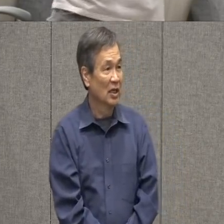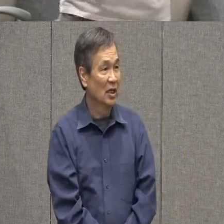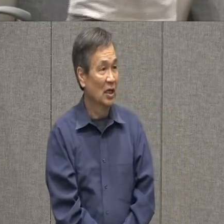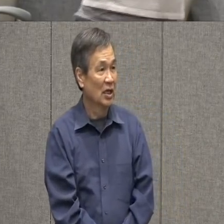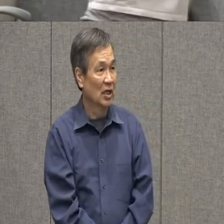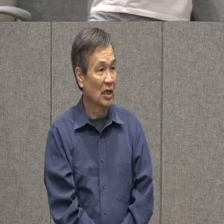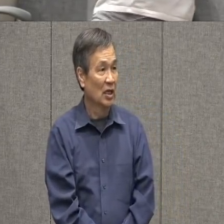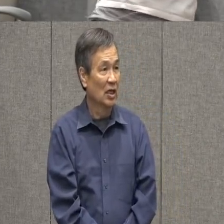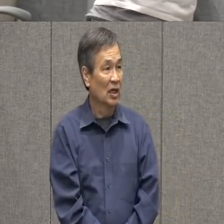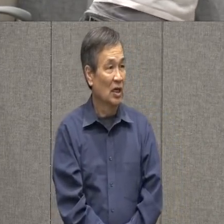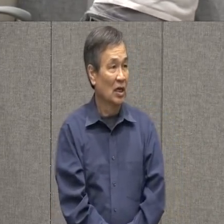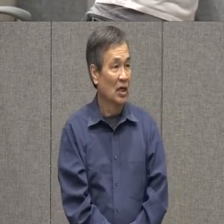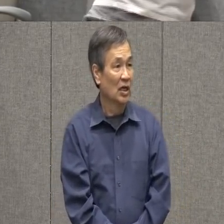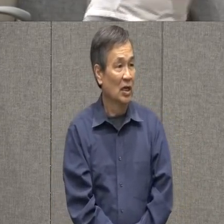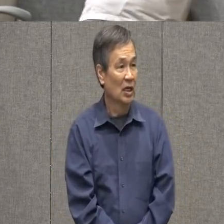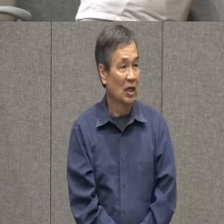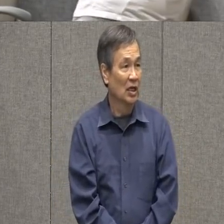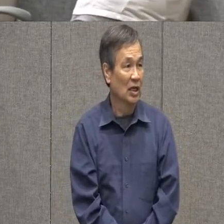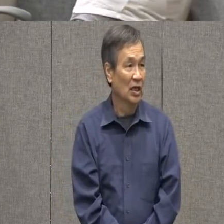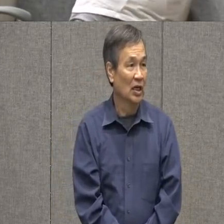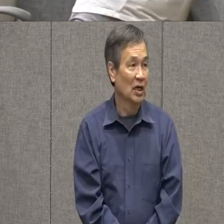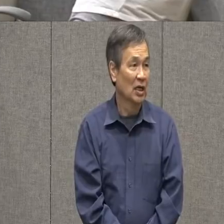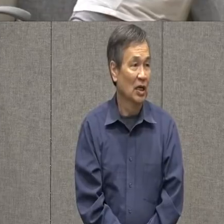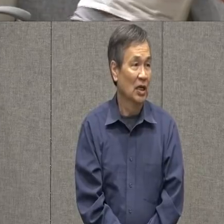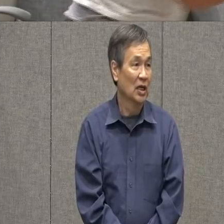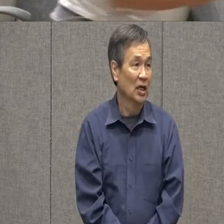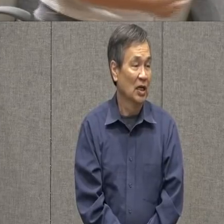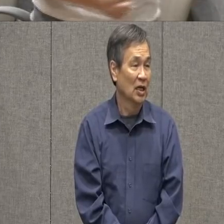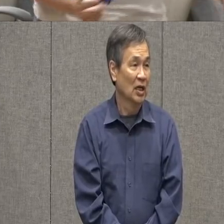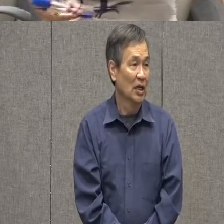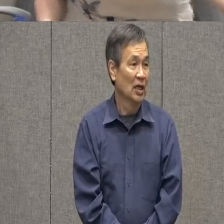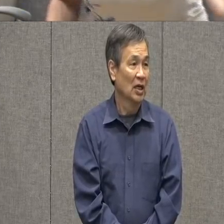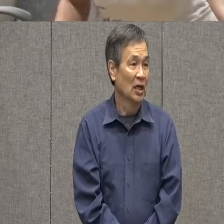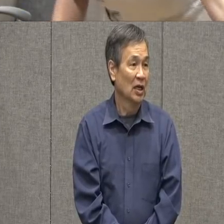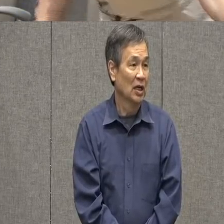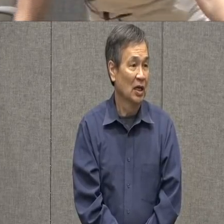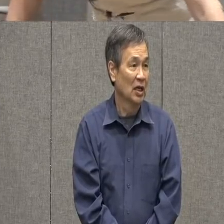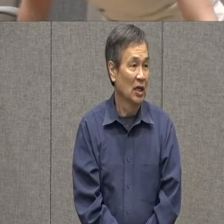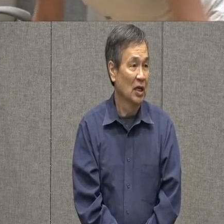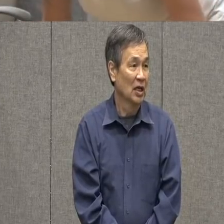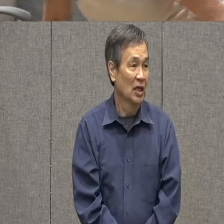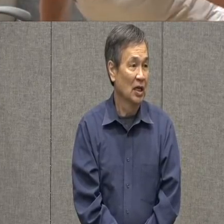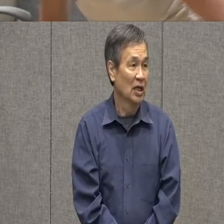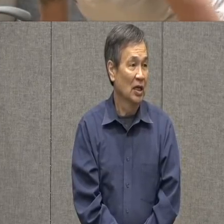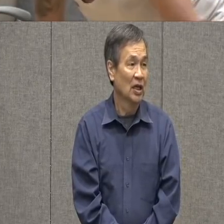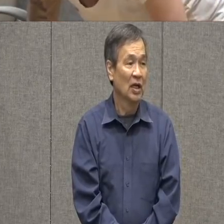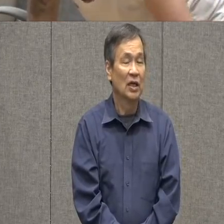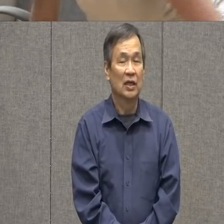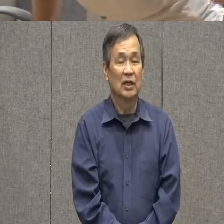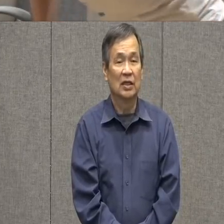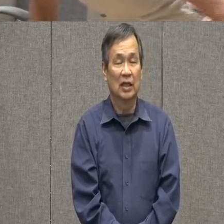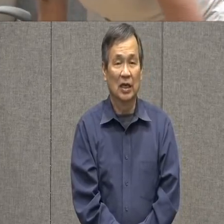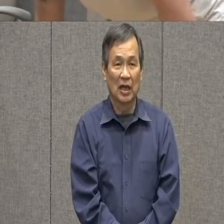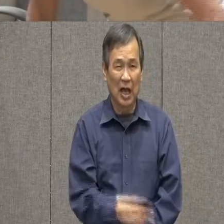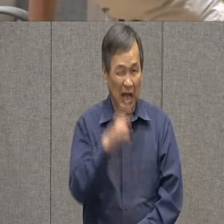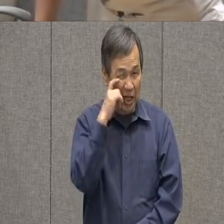So I use my curvy lines to show that. And then I notice her knees, they're bent and then they kind of change the shape